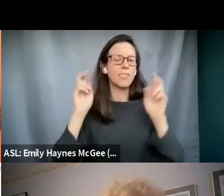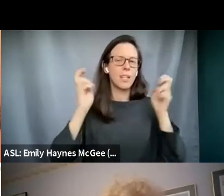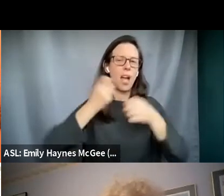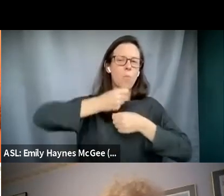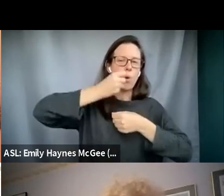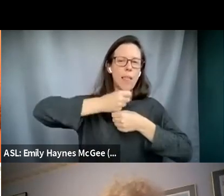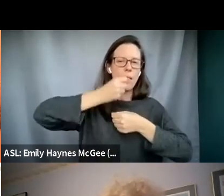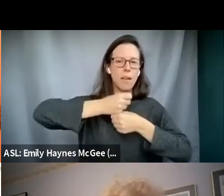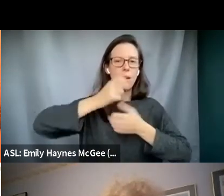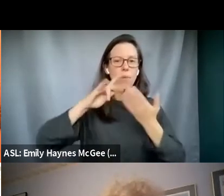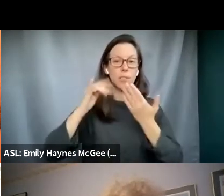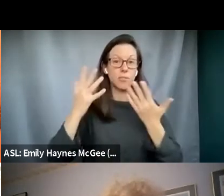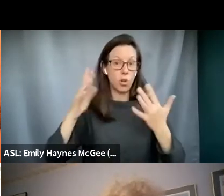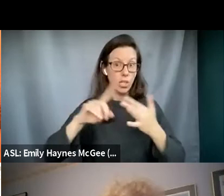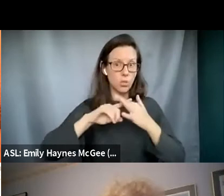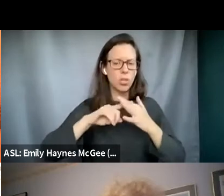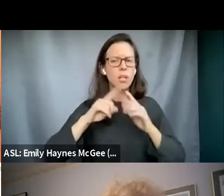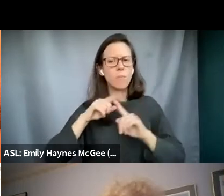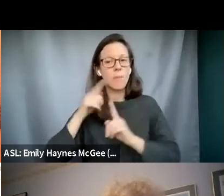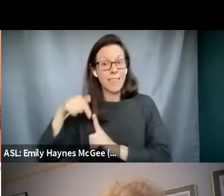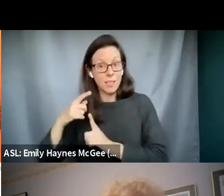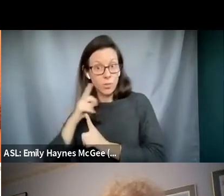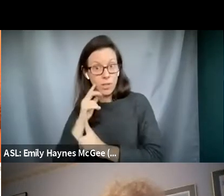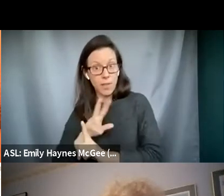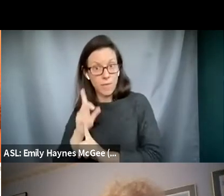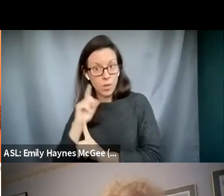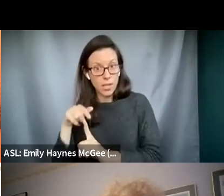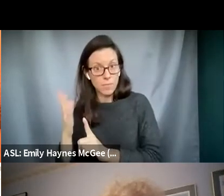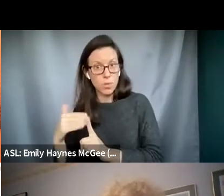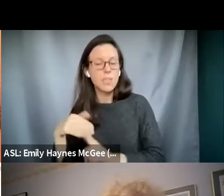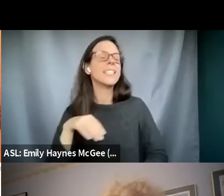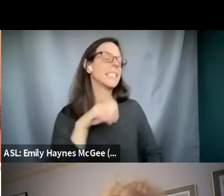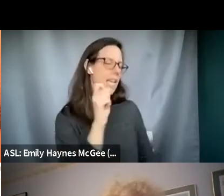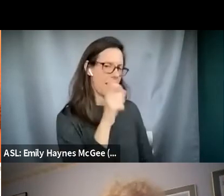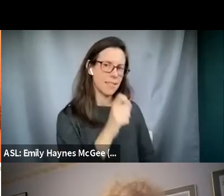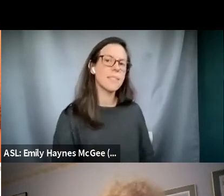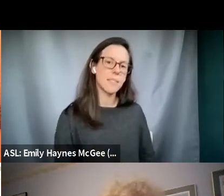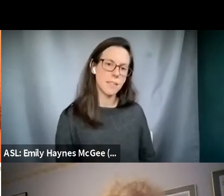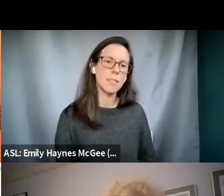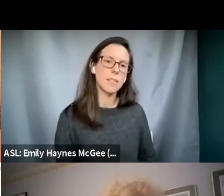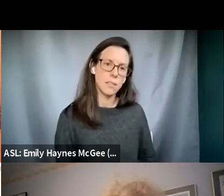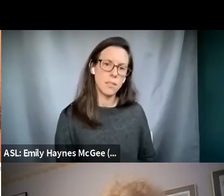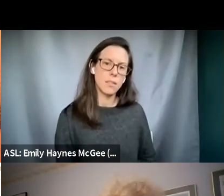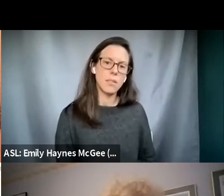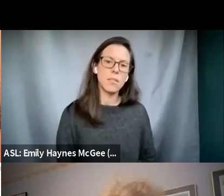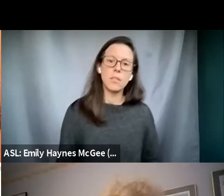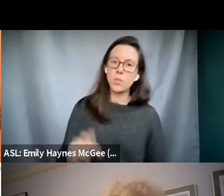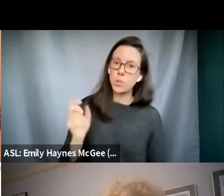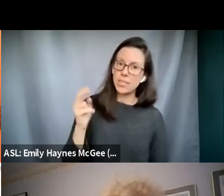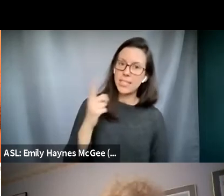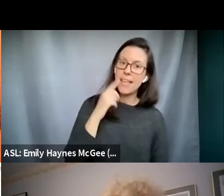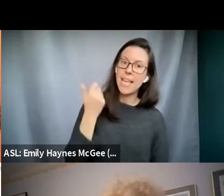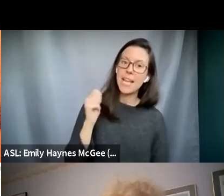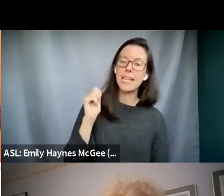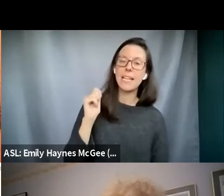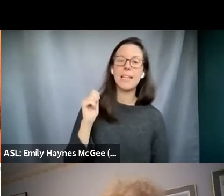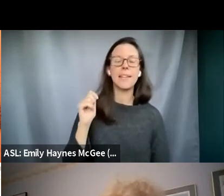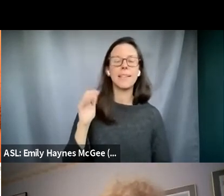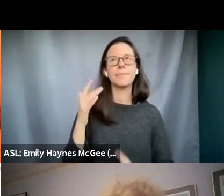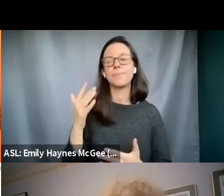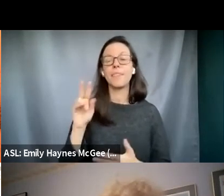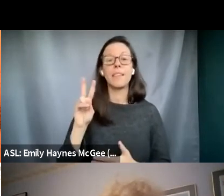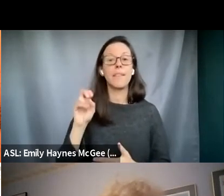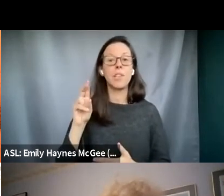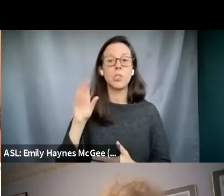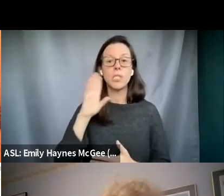Susan says, do you know if venues that will have public performances?